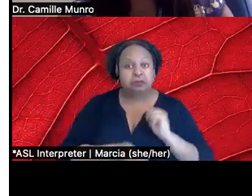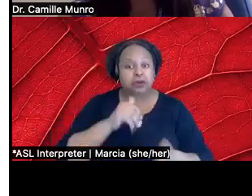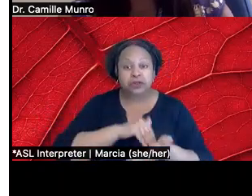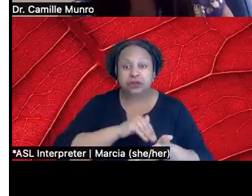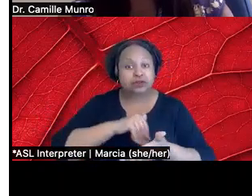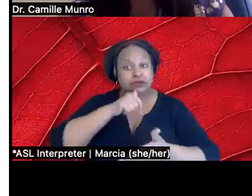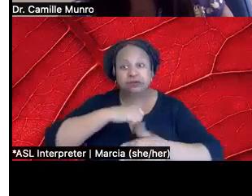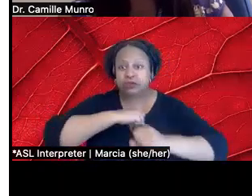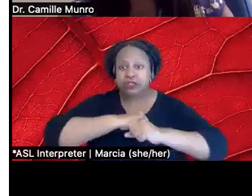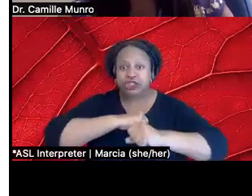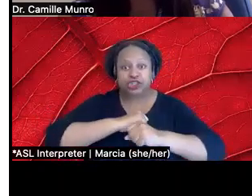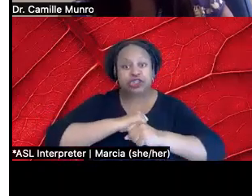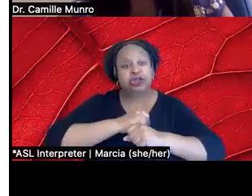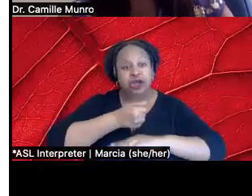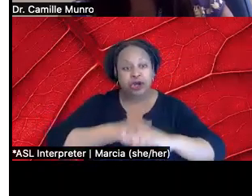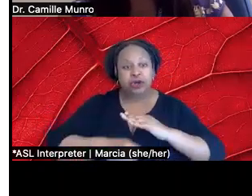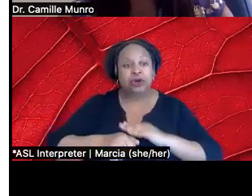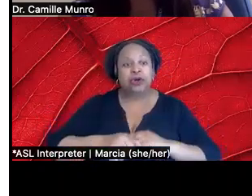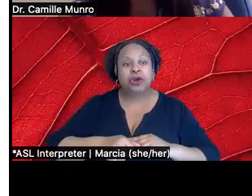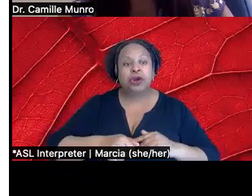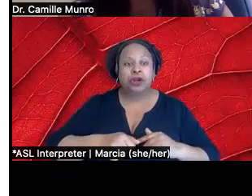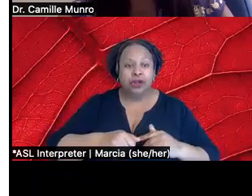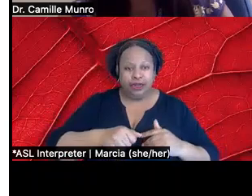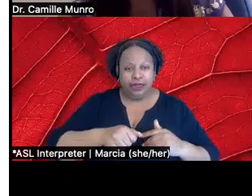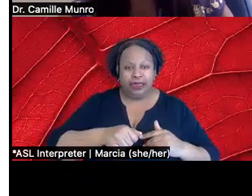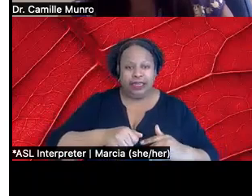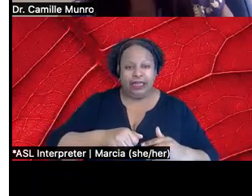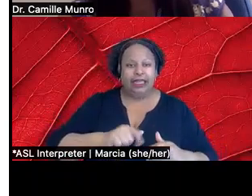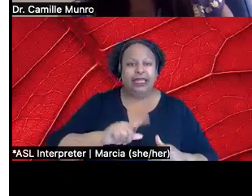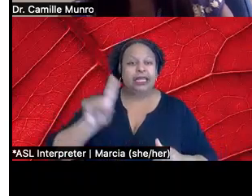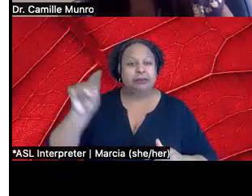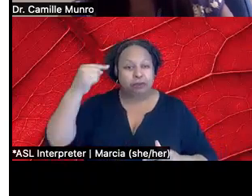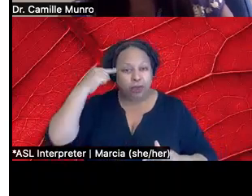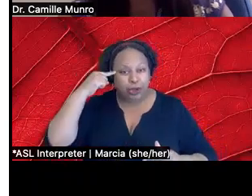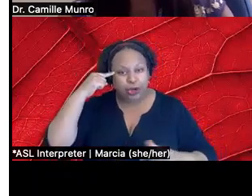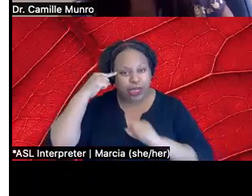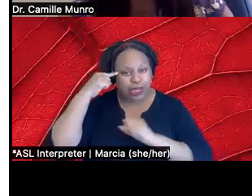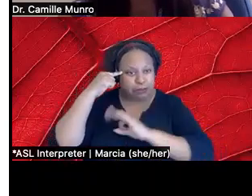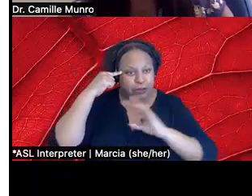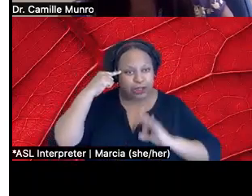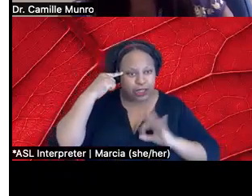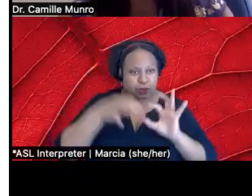employee relationship at their hospitals, which was concerning.